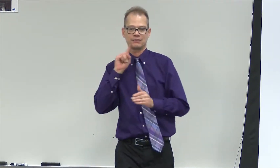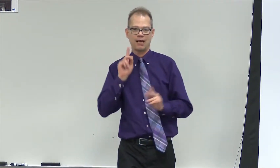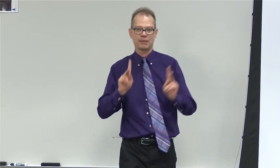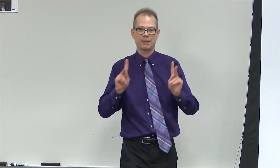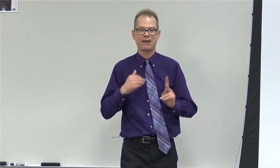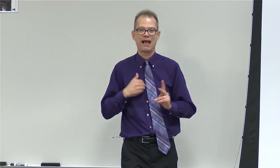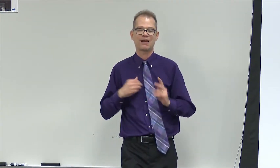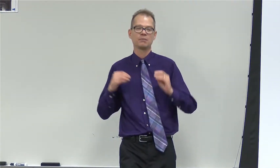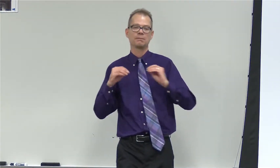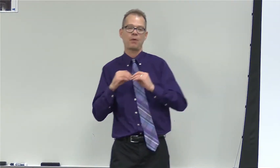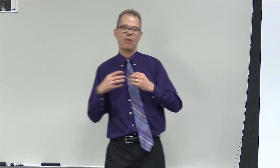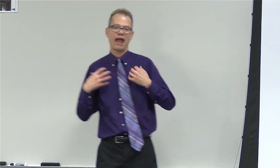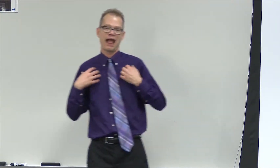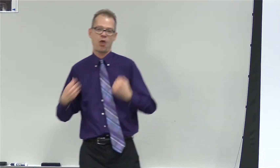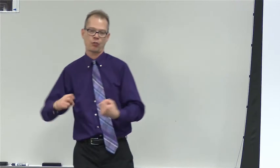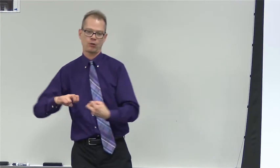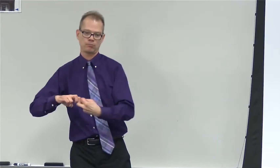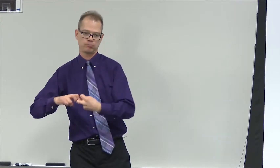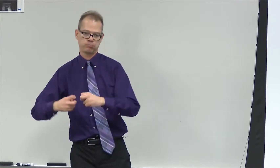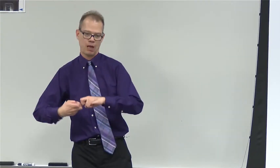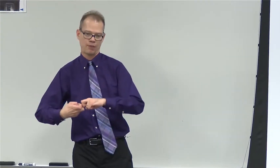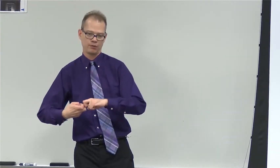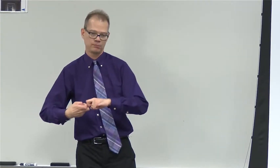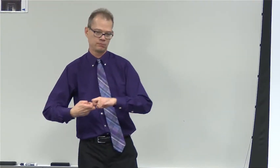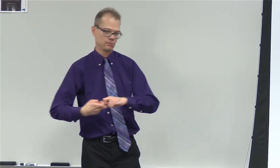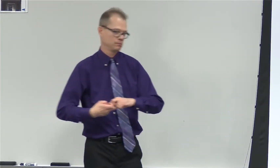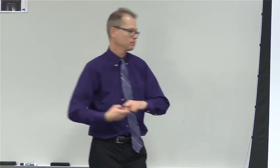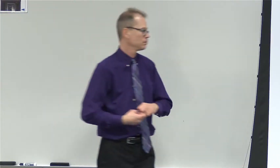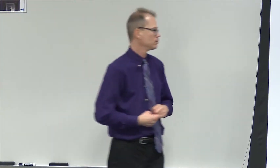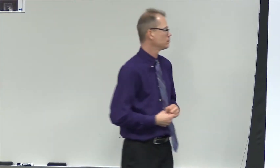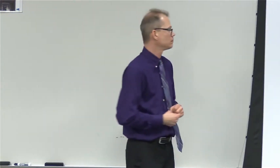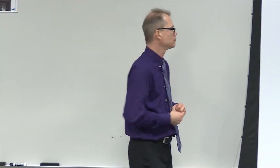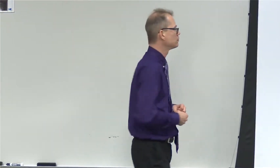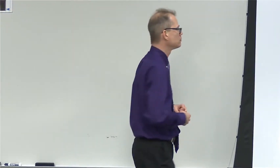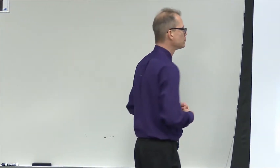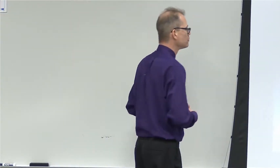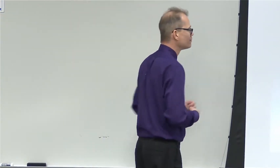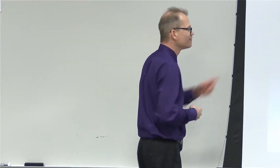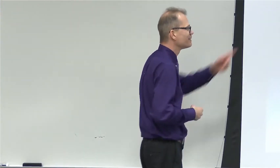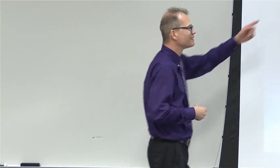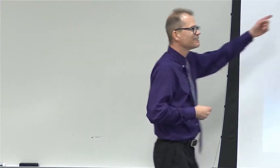having more health problems as they get older.